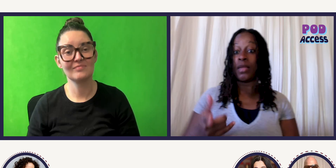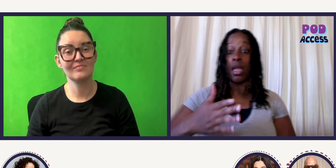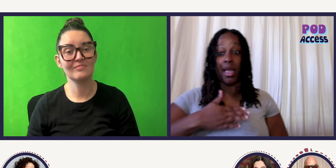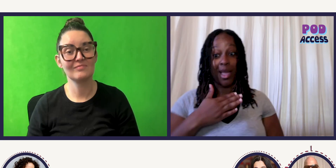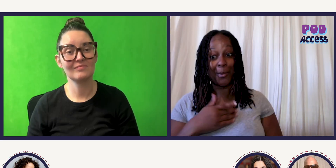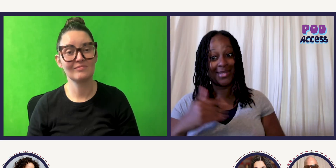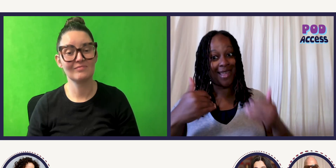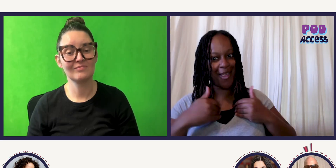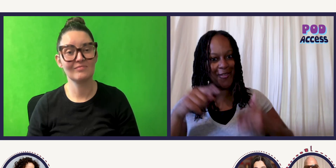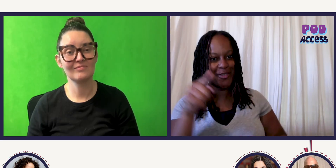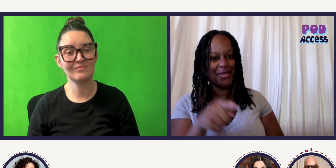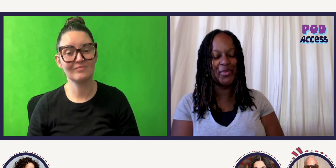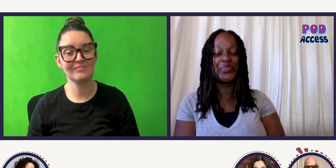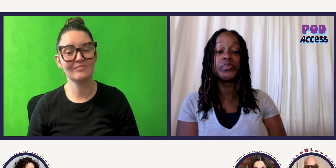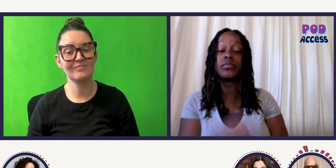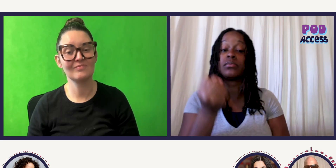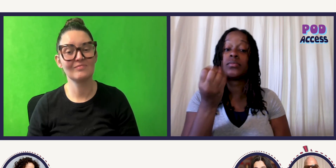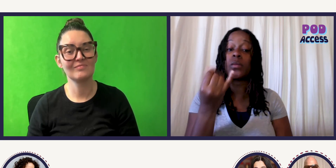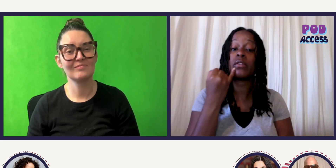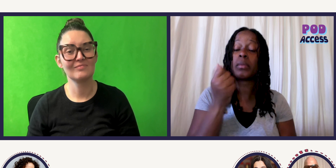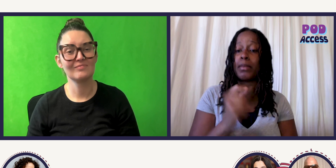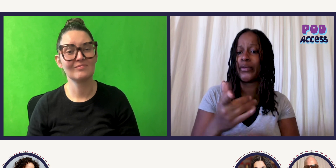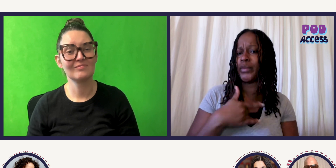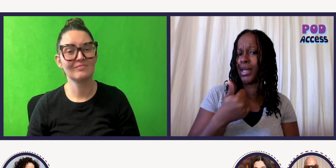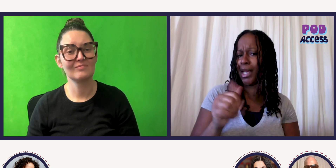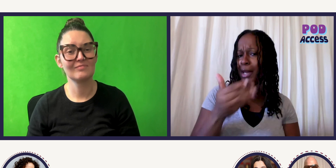Happy to have you. And so, if it makes you feel any better, I am also in my closet.